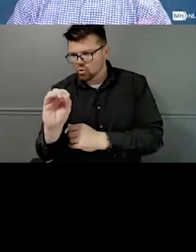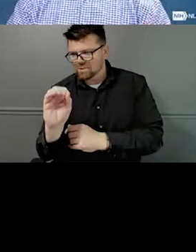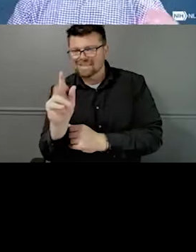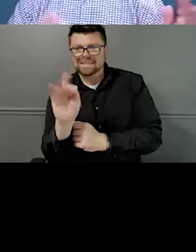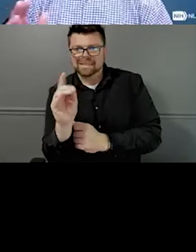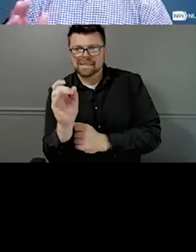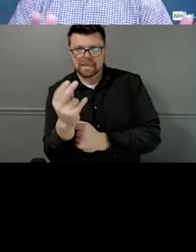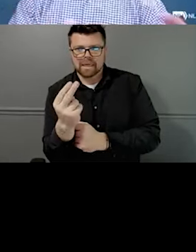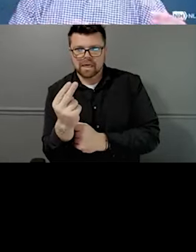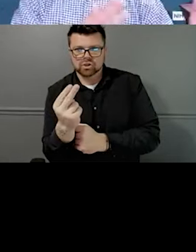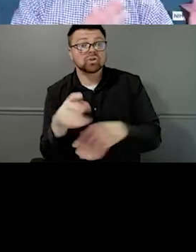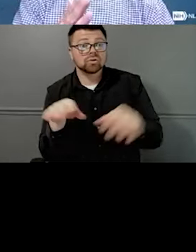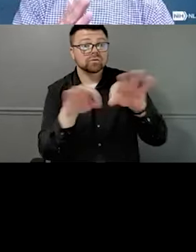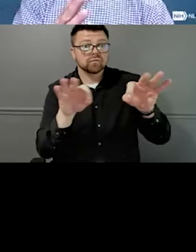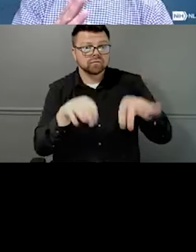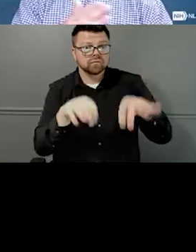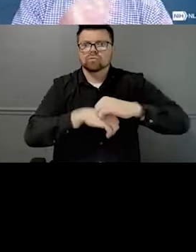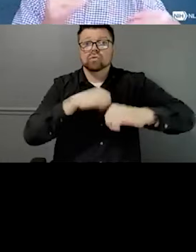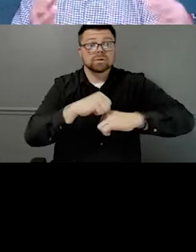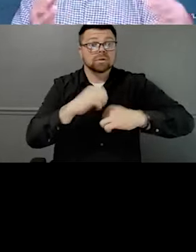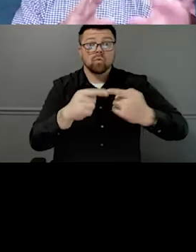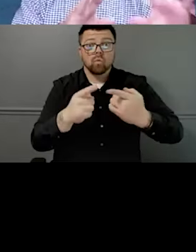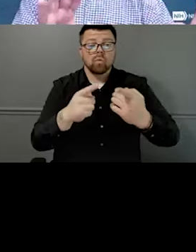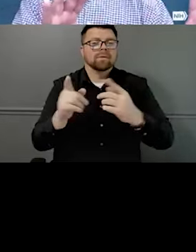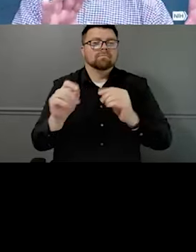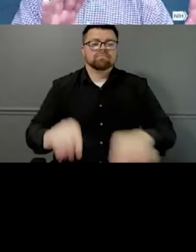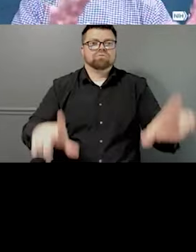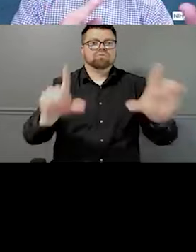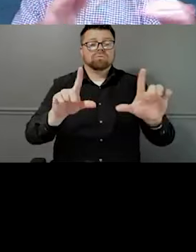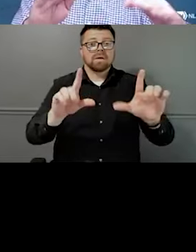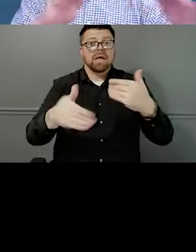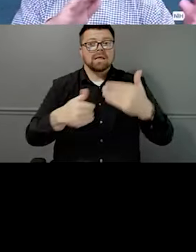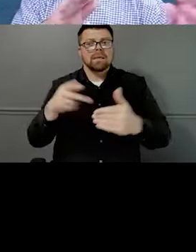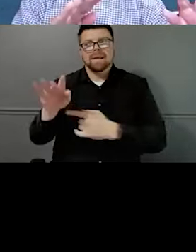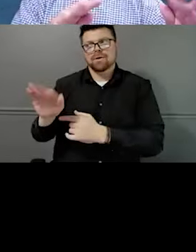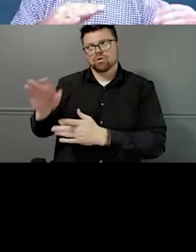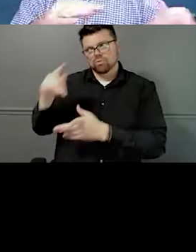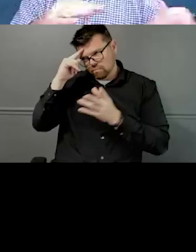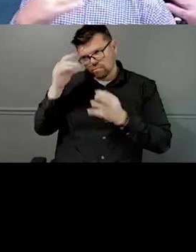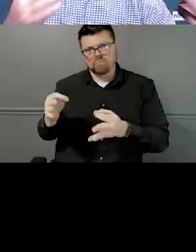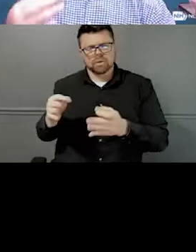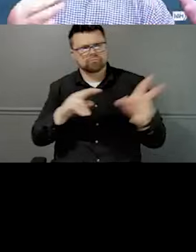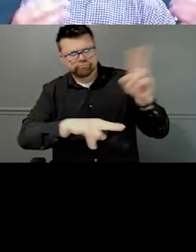it's static, and it's up to the PI. They can do what they want. They can change anything, they can make corrections,